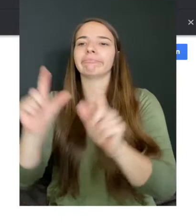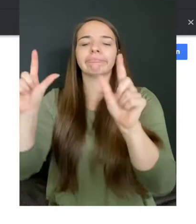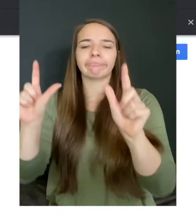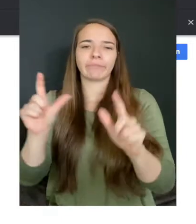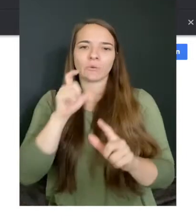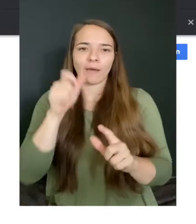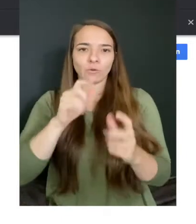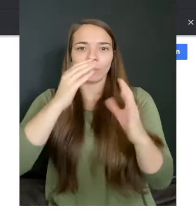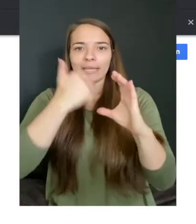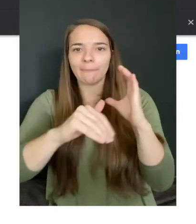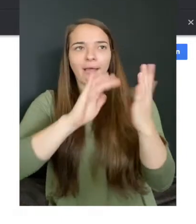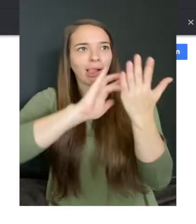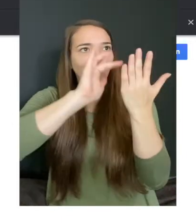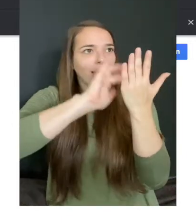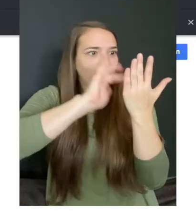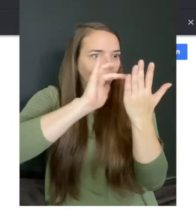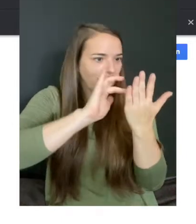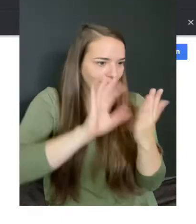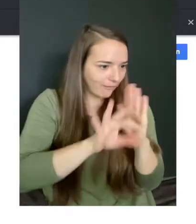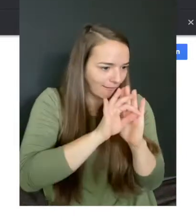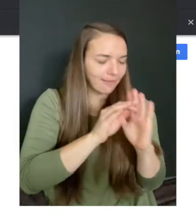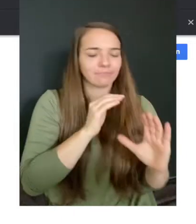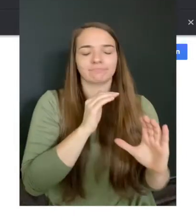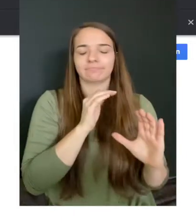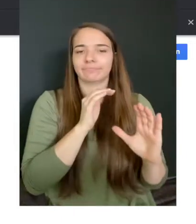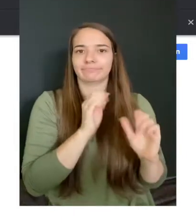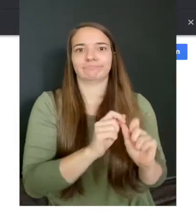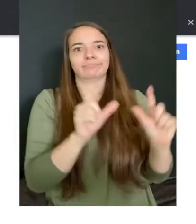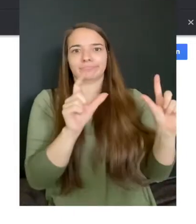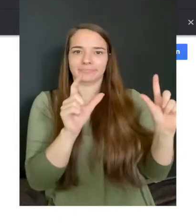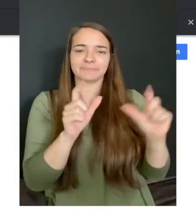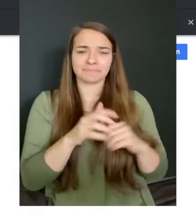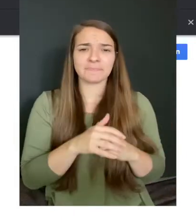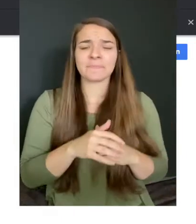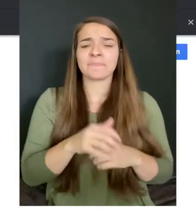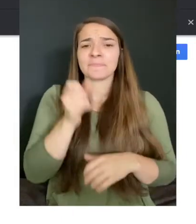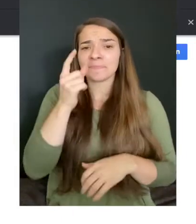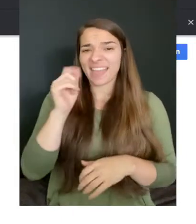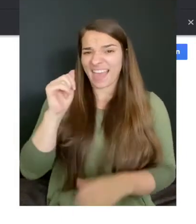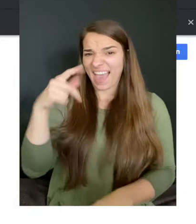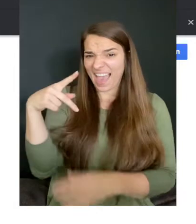Now, there's no app for accommodate, but you can utilize it on an internet browser, and